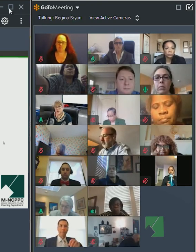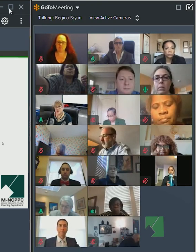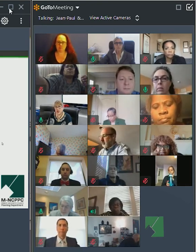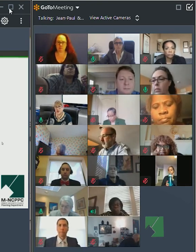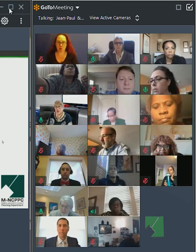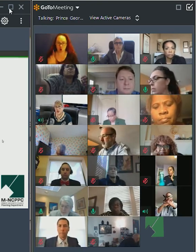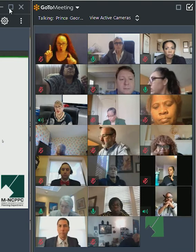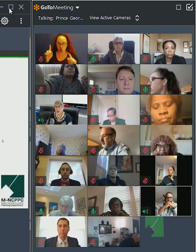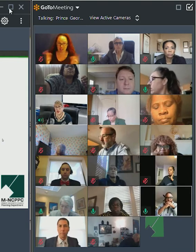Sharon Turner.